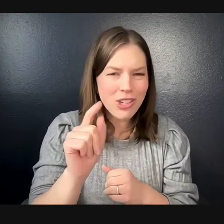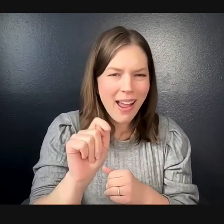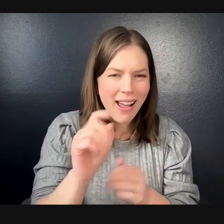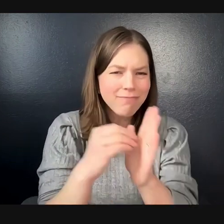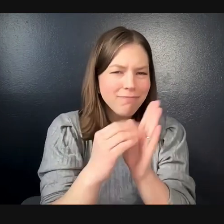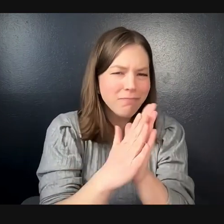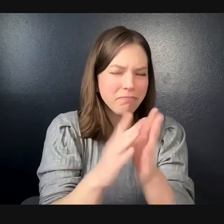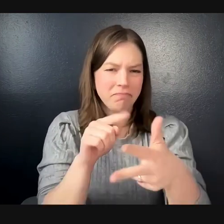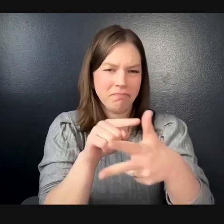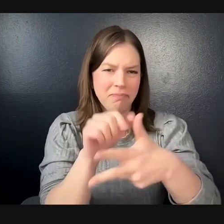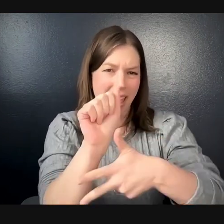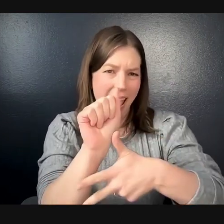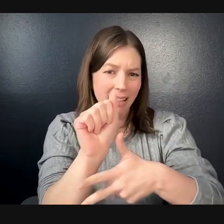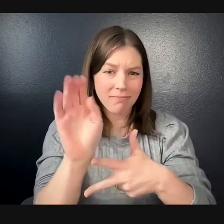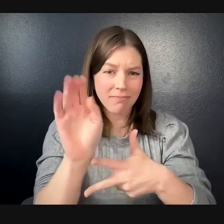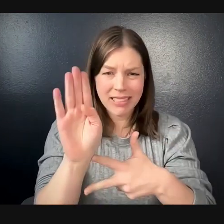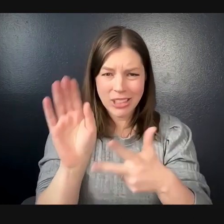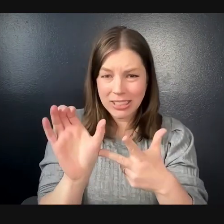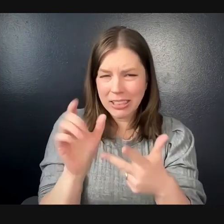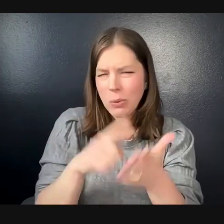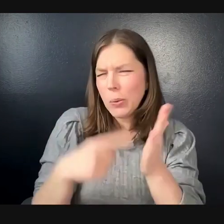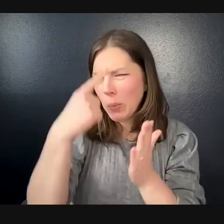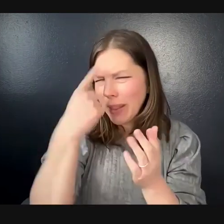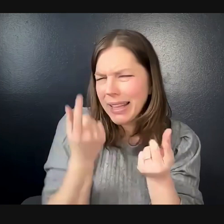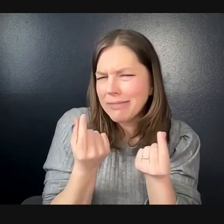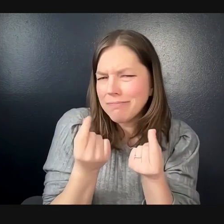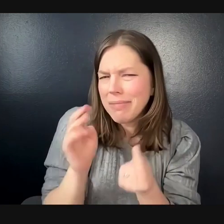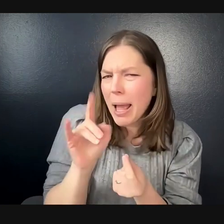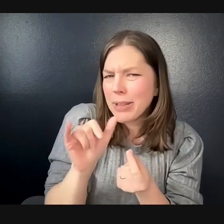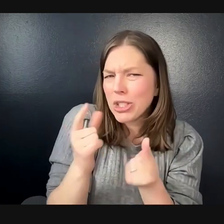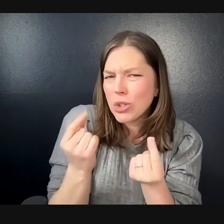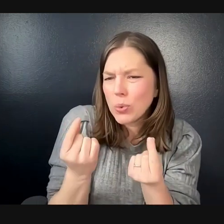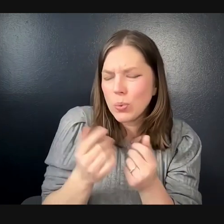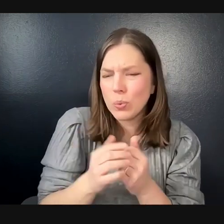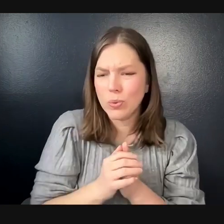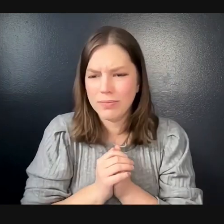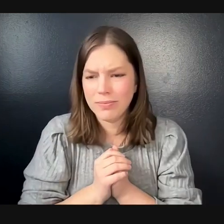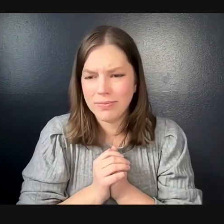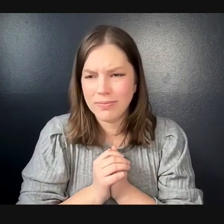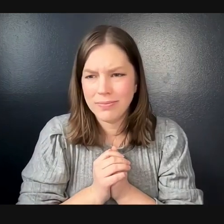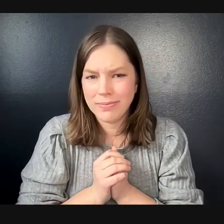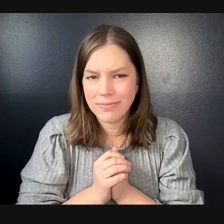In the chat box, go ahead and type in what you think the best resolution for Emily might be.